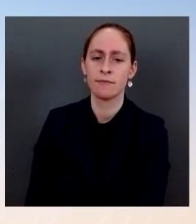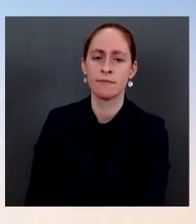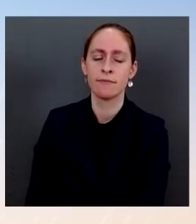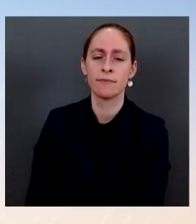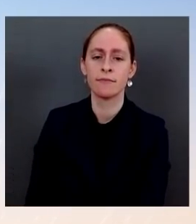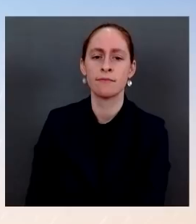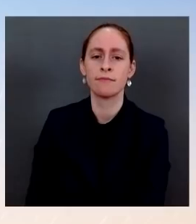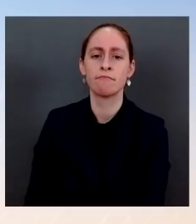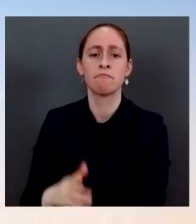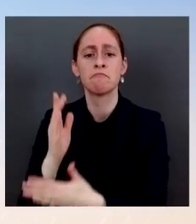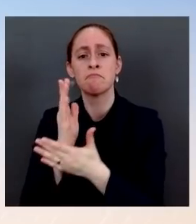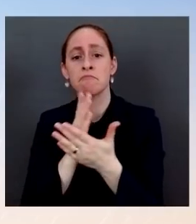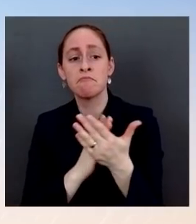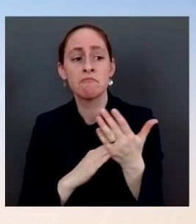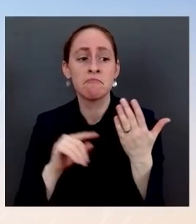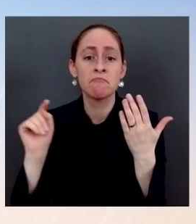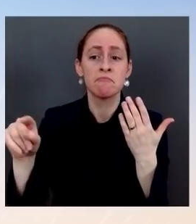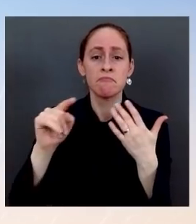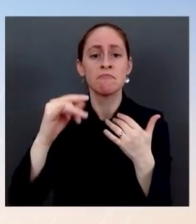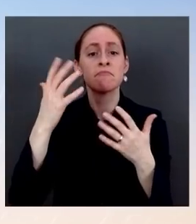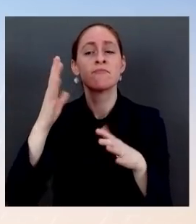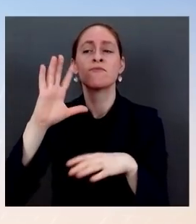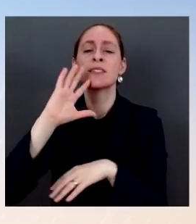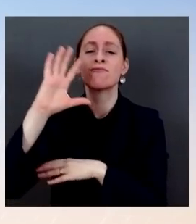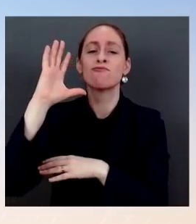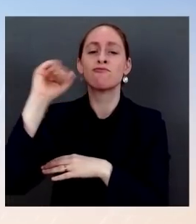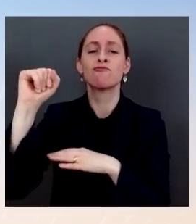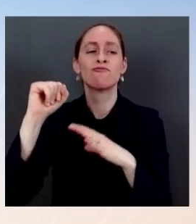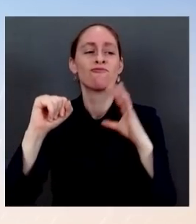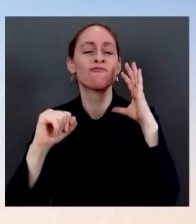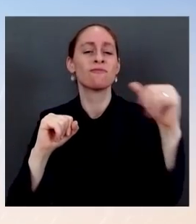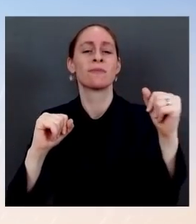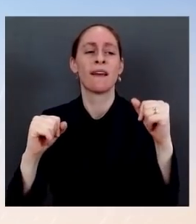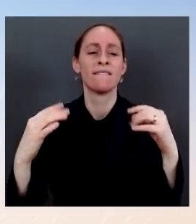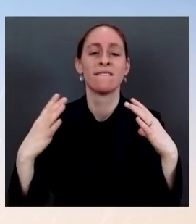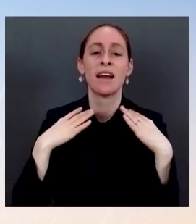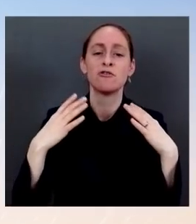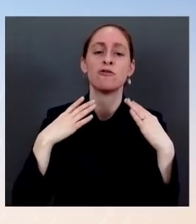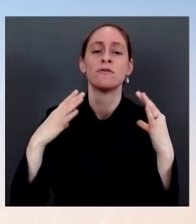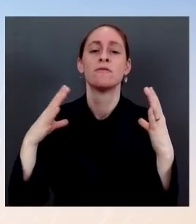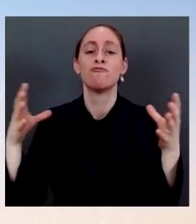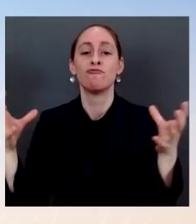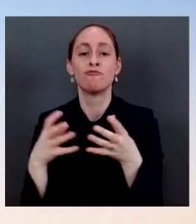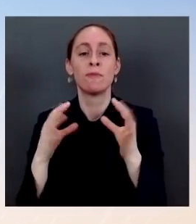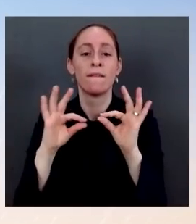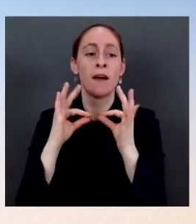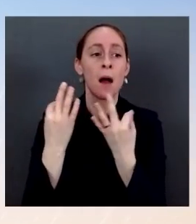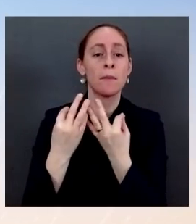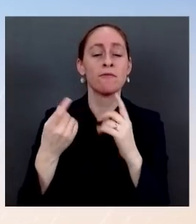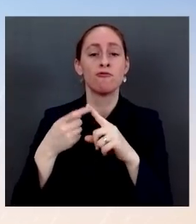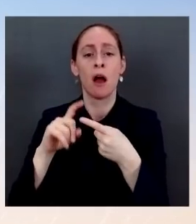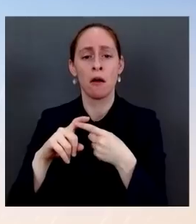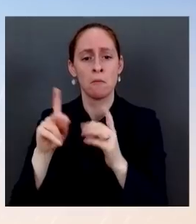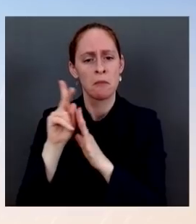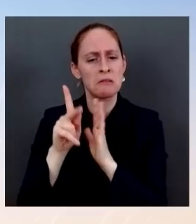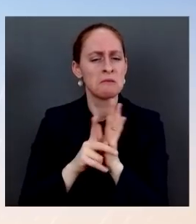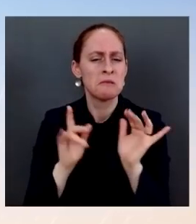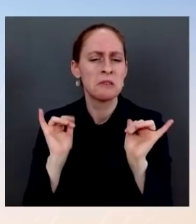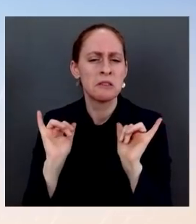If it's advised by the CDC, we would do. And certainly, we will continue to evaluate what we need to do to keep people in the workplace safe. The Press: And so, the Zoom meeting yesterday